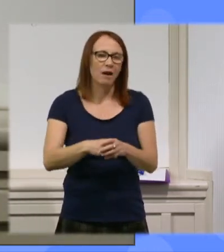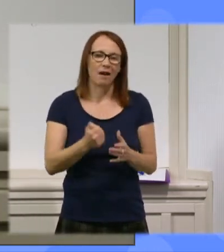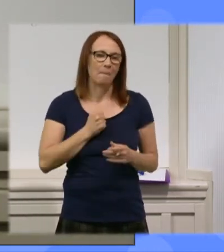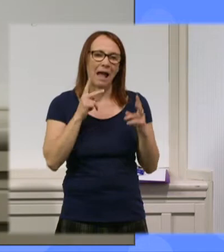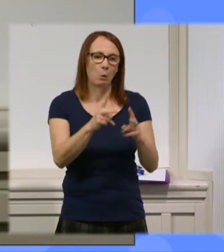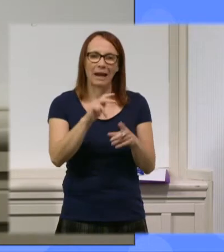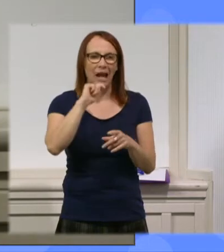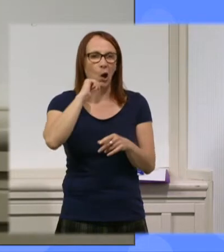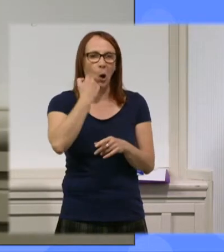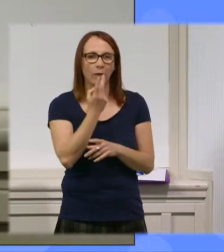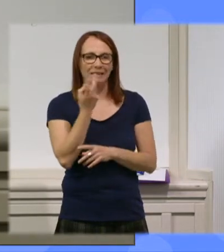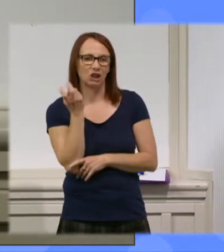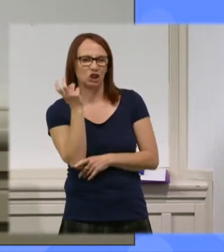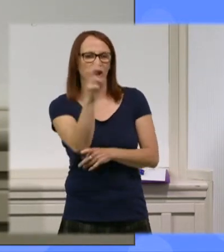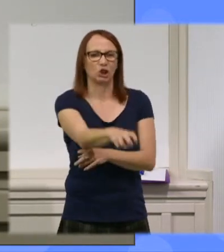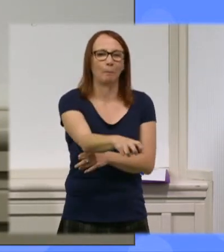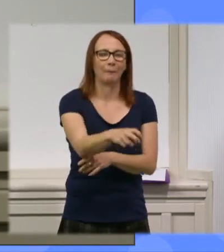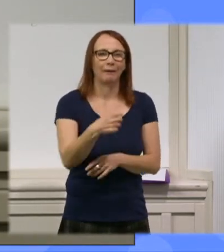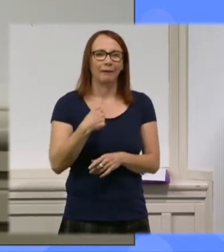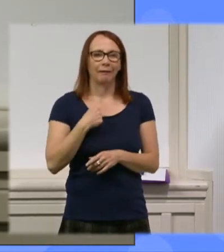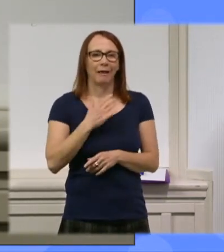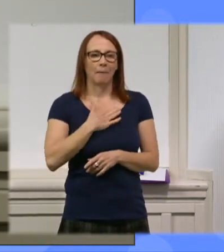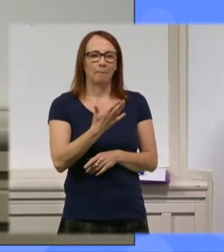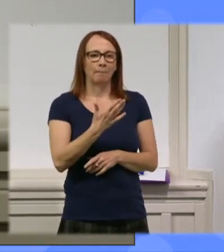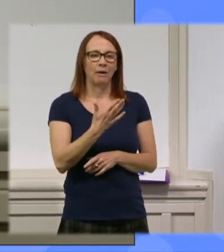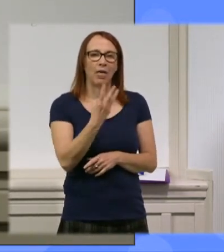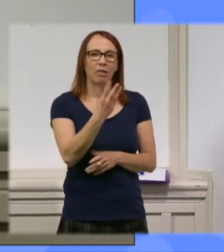and I had been a member only three months when I volunteered to manage a